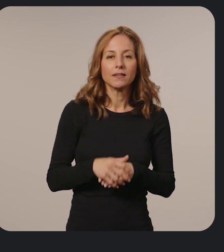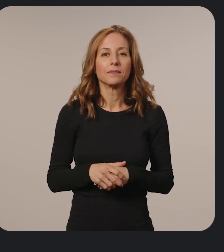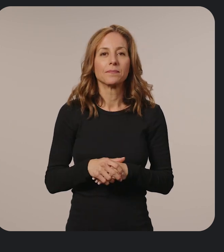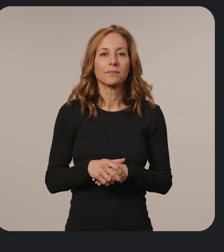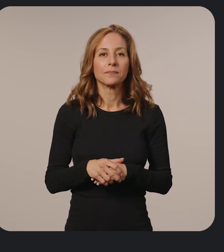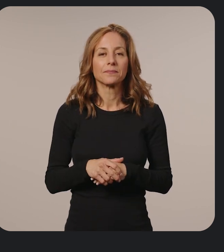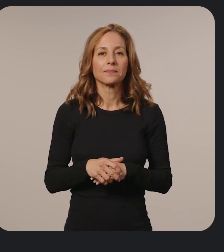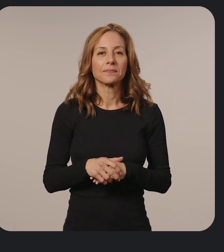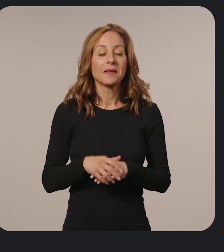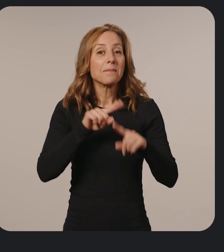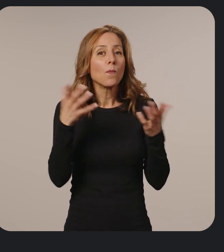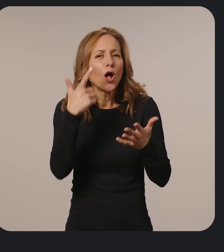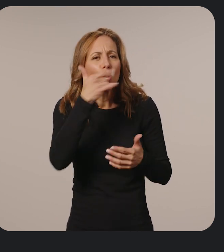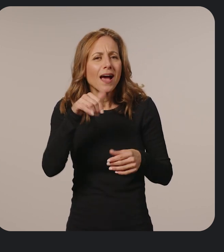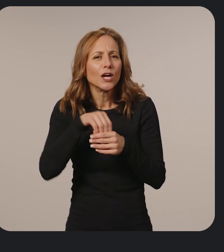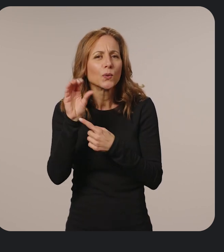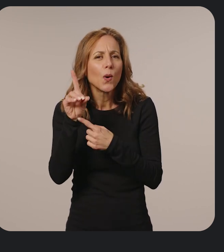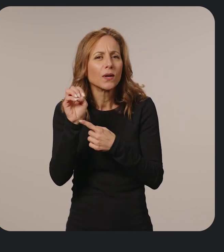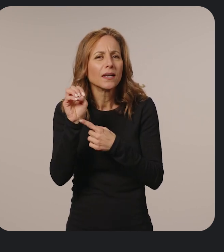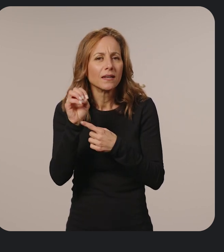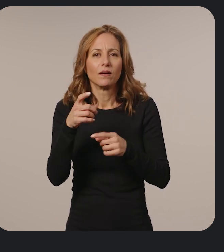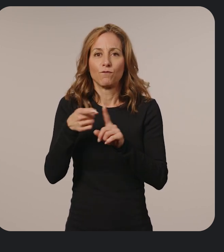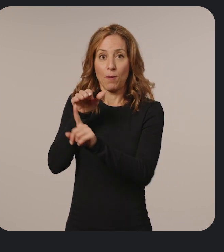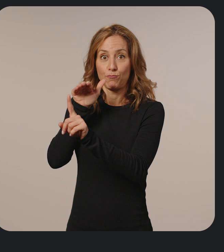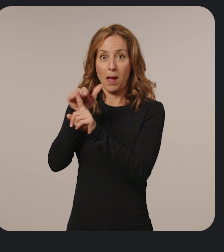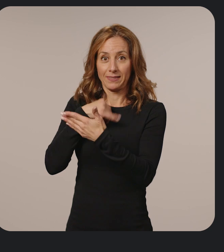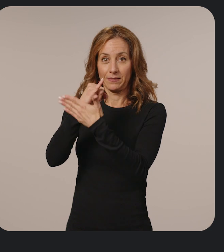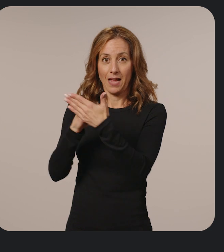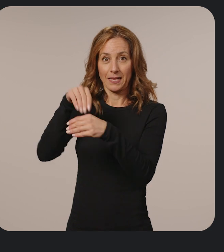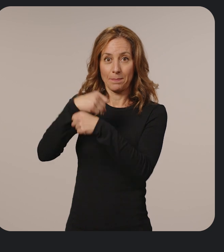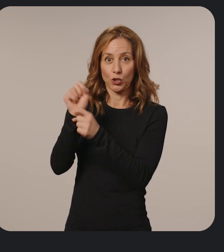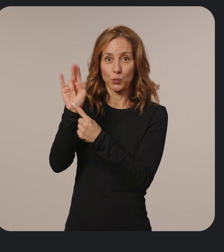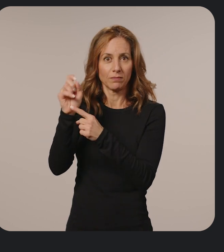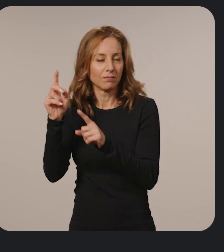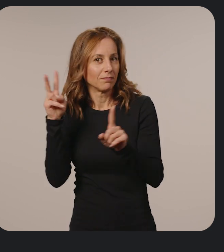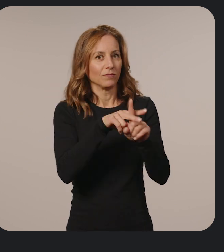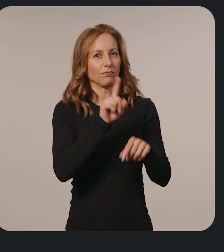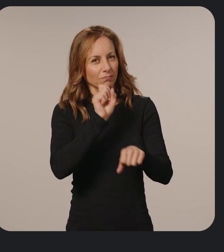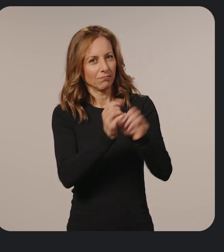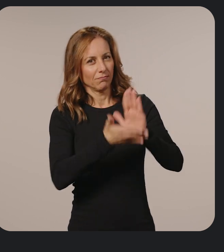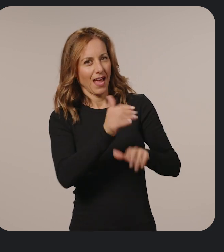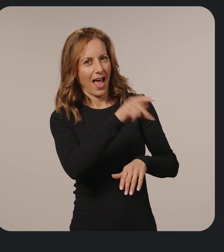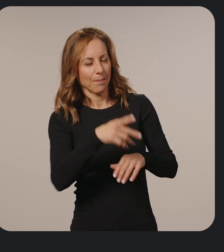But what does it actually look like in code to go from a prompt to design in Maker Suite to an actual working application? Let's take a look at how to build